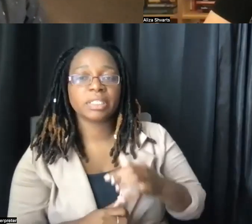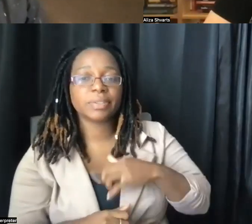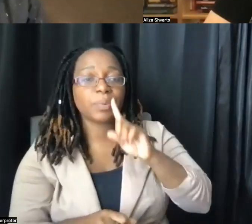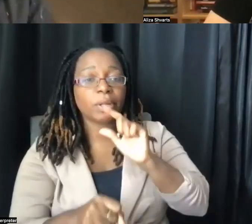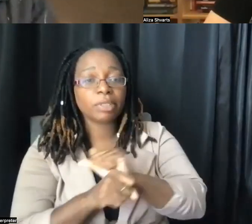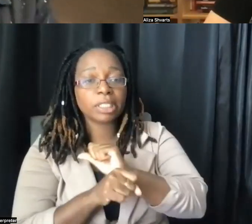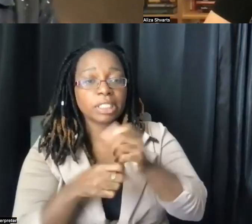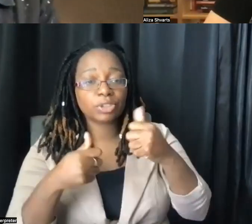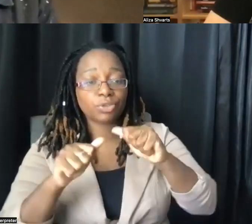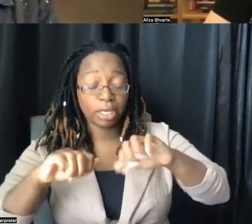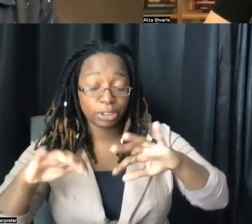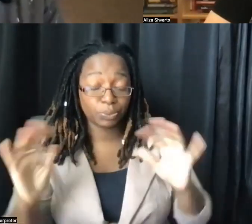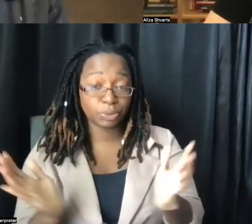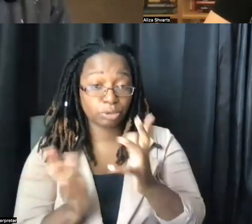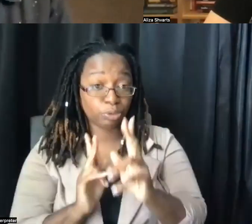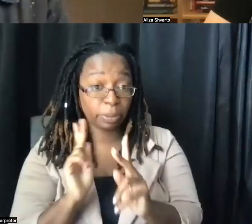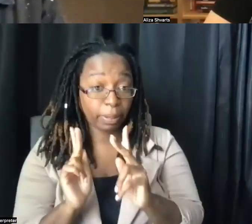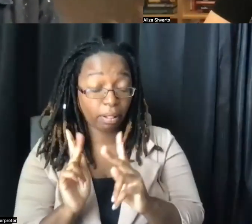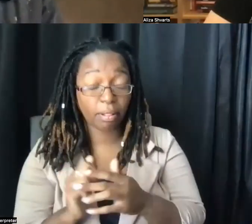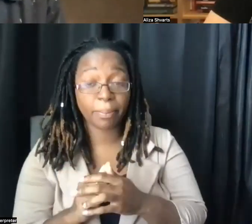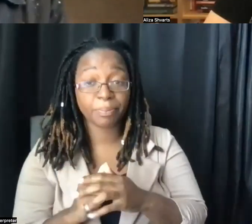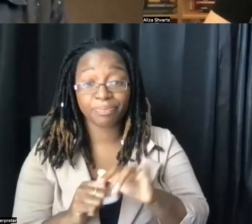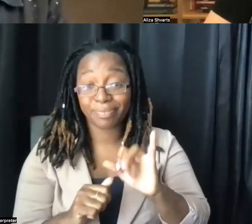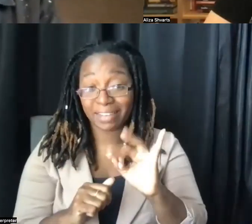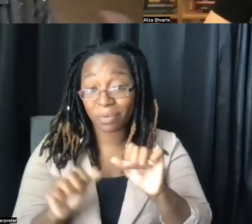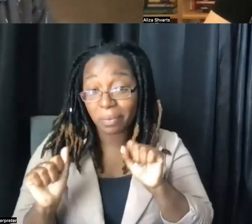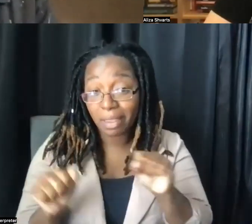And so I really encourage people